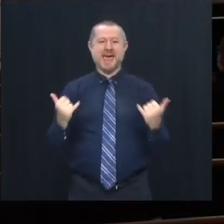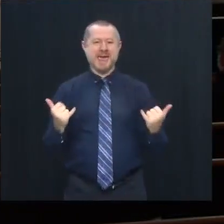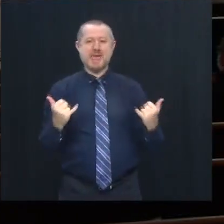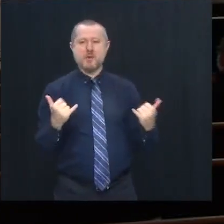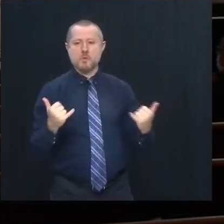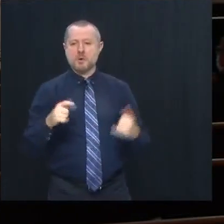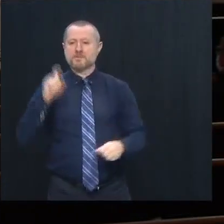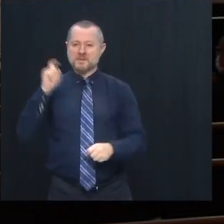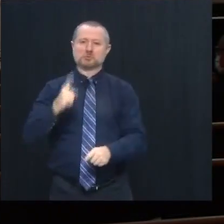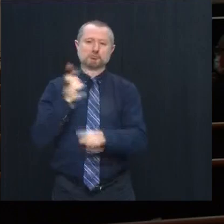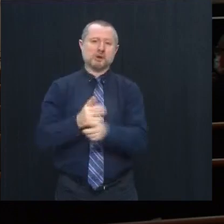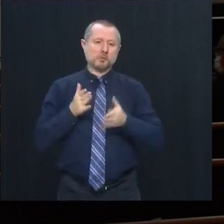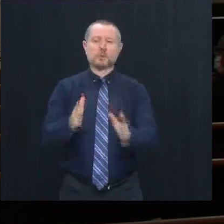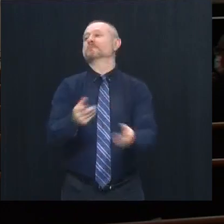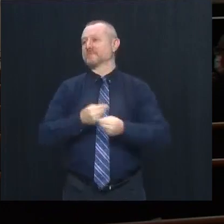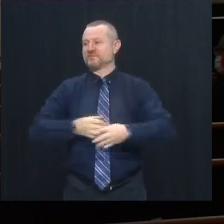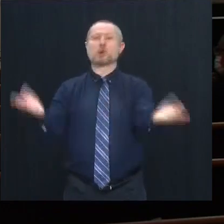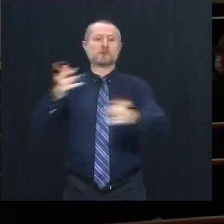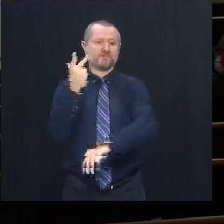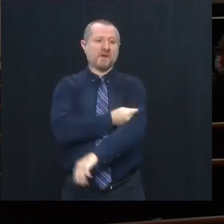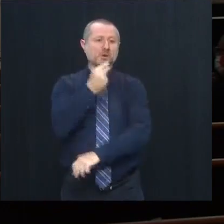COVID. IT STOPS NOW.